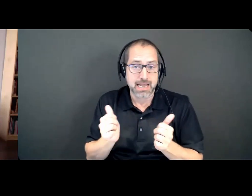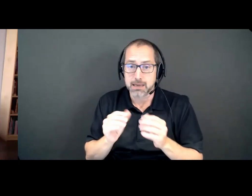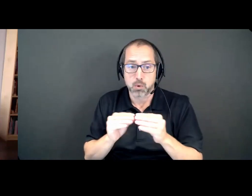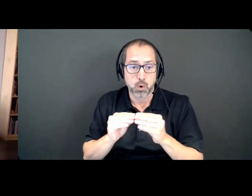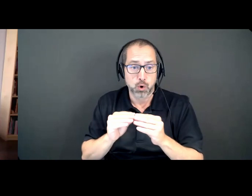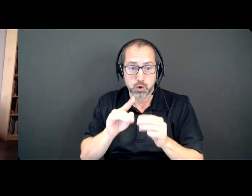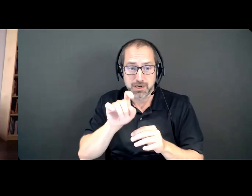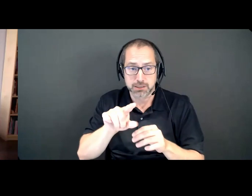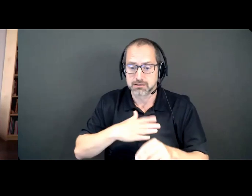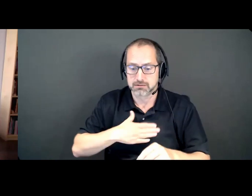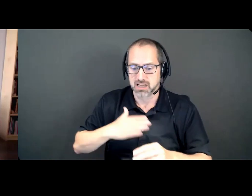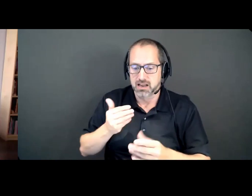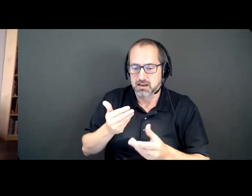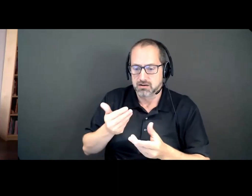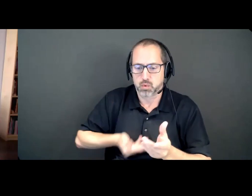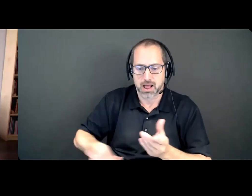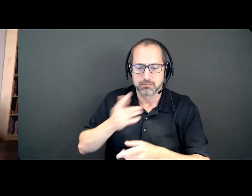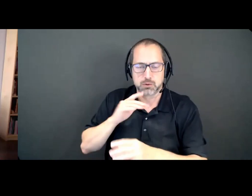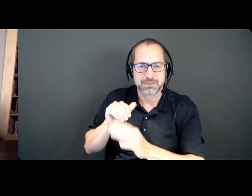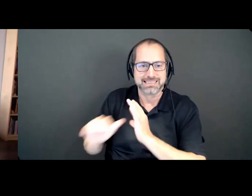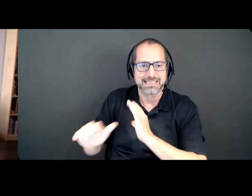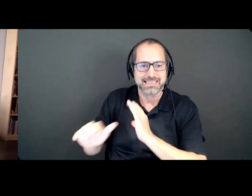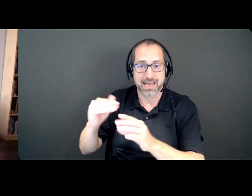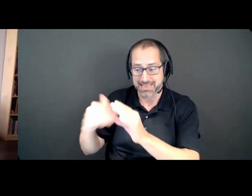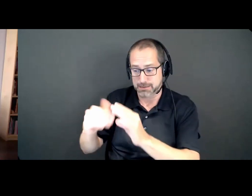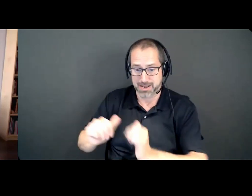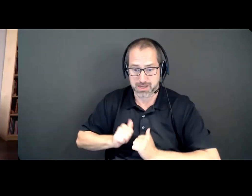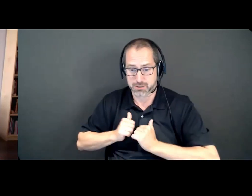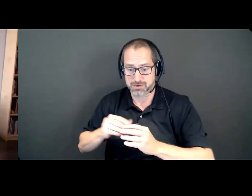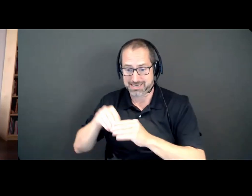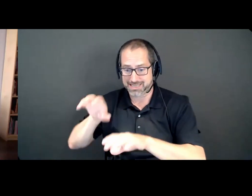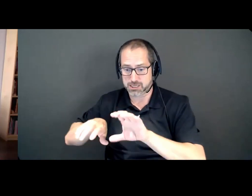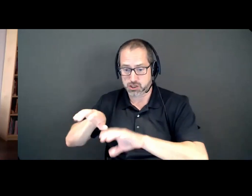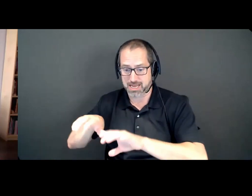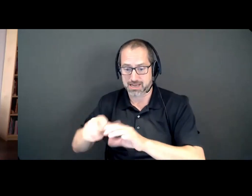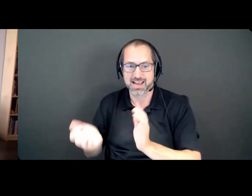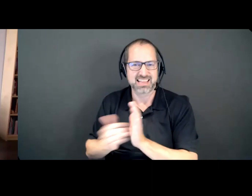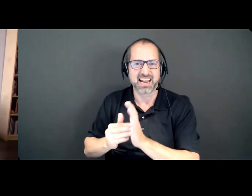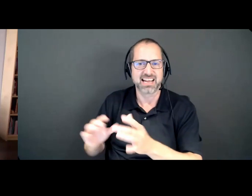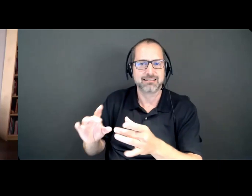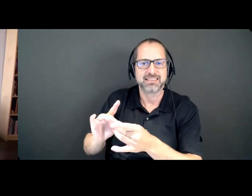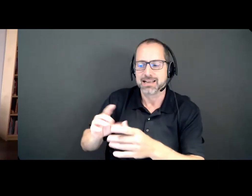the email address in the chat window. And just one more time, our next talk will be October